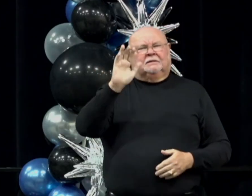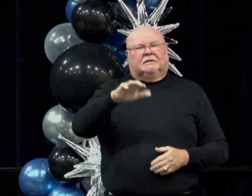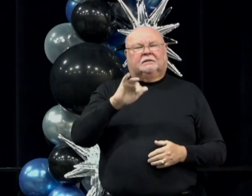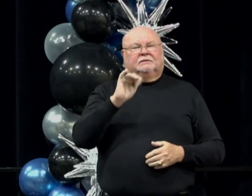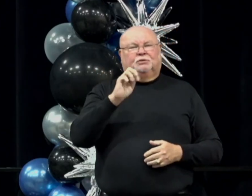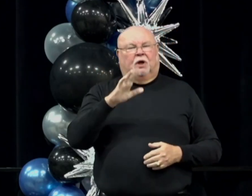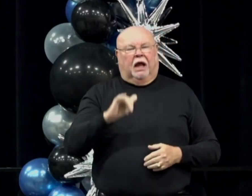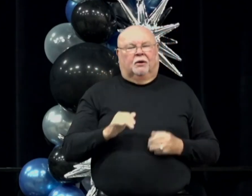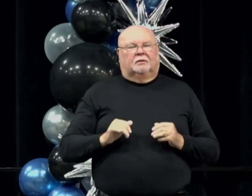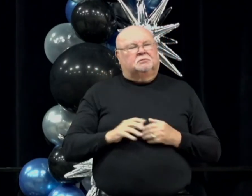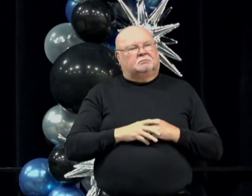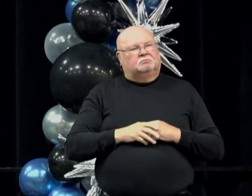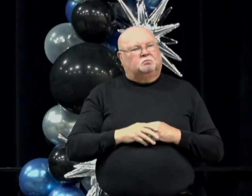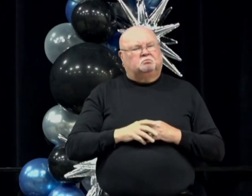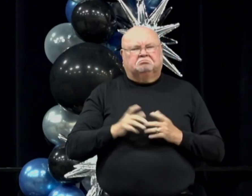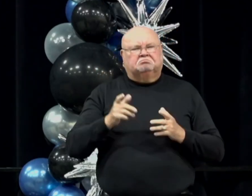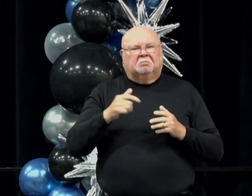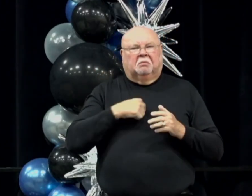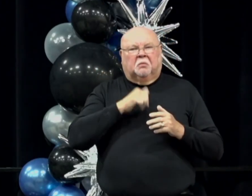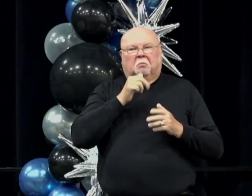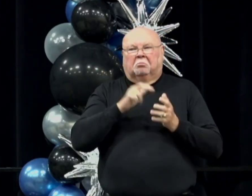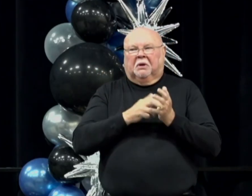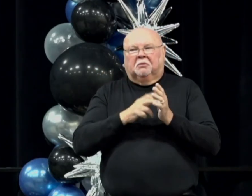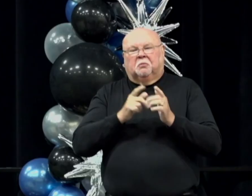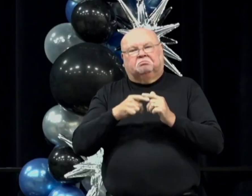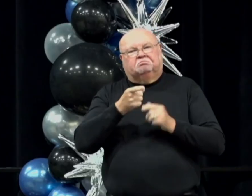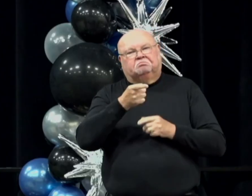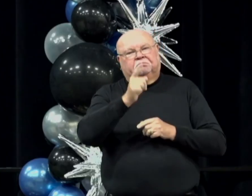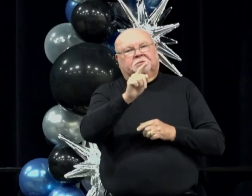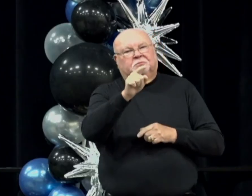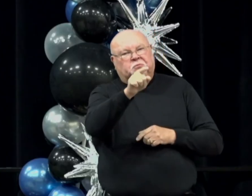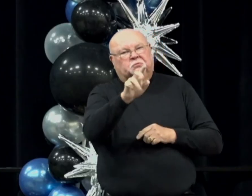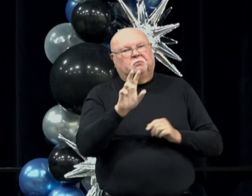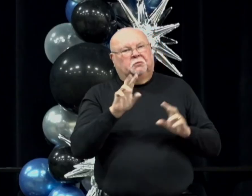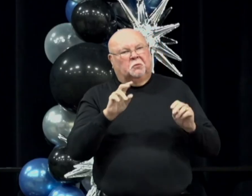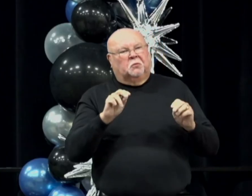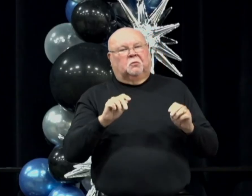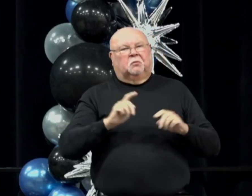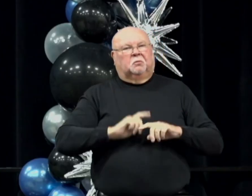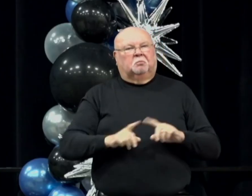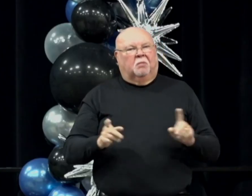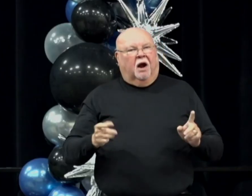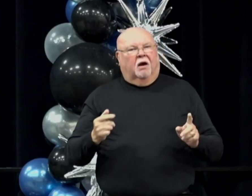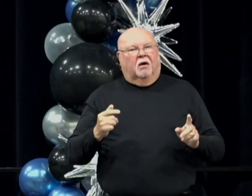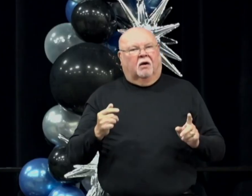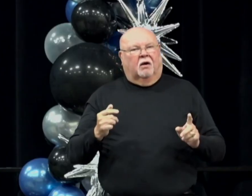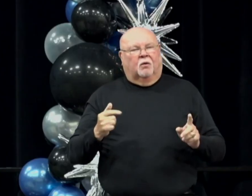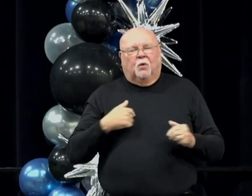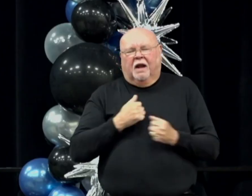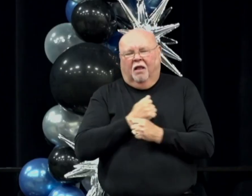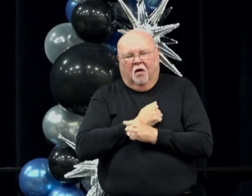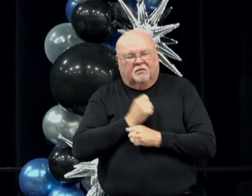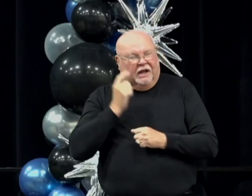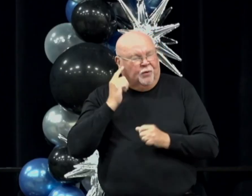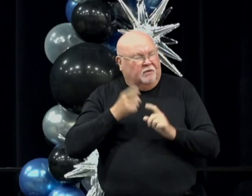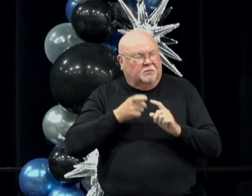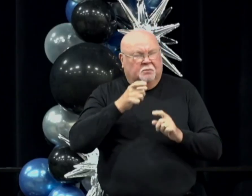the committee members stops me and says, “Jerry, I don't mean to offend you, and we love hearing from